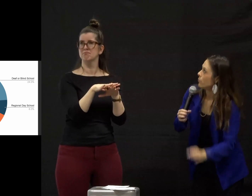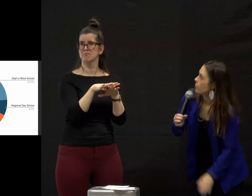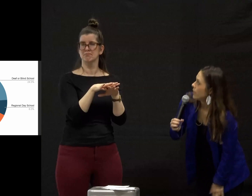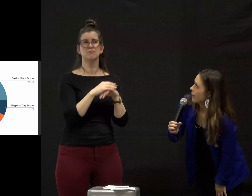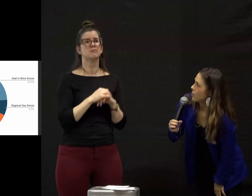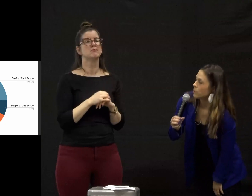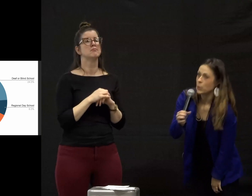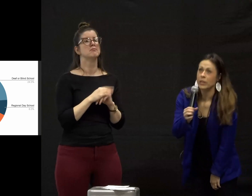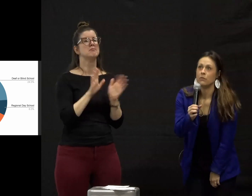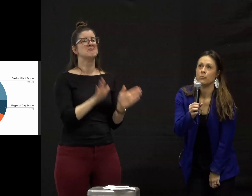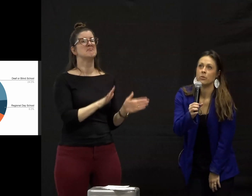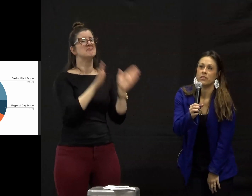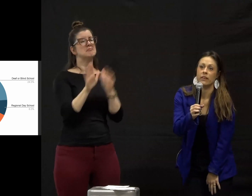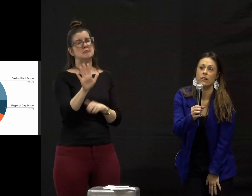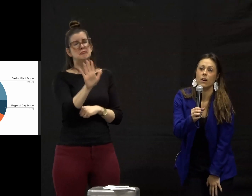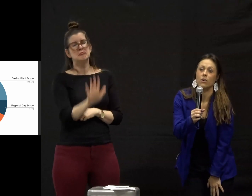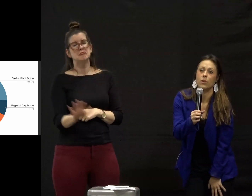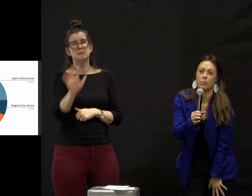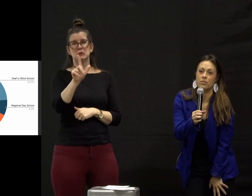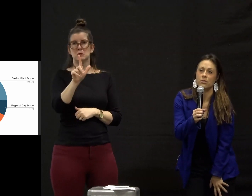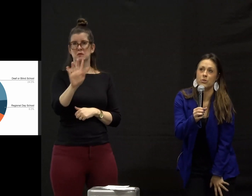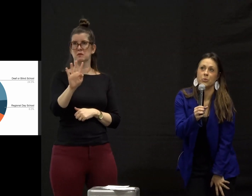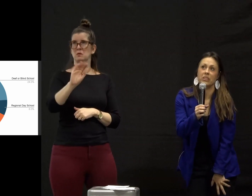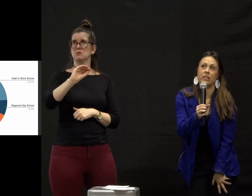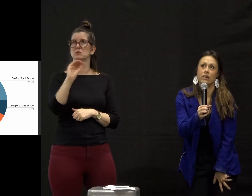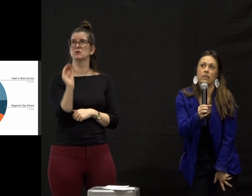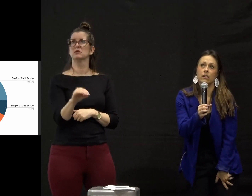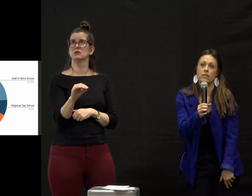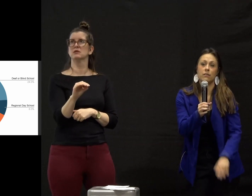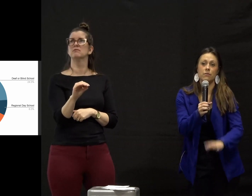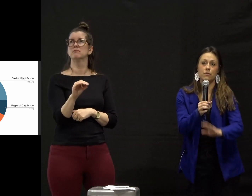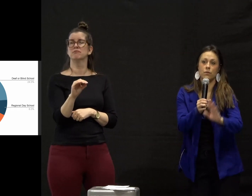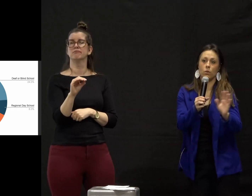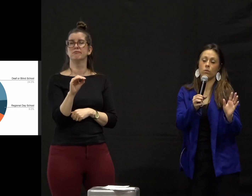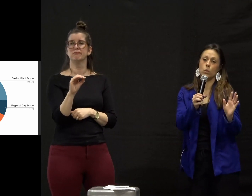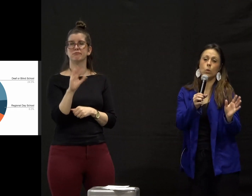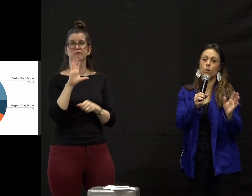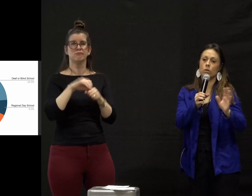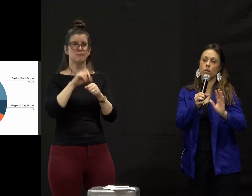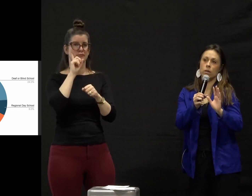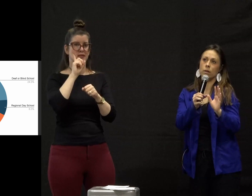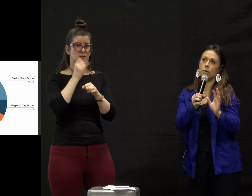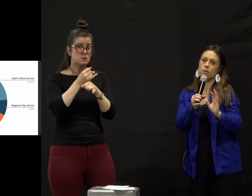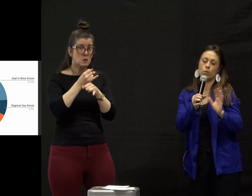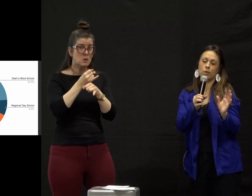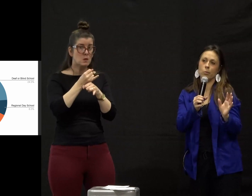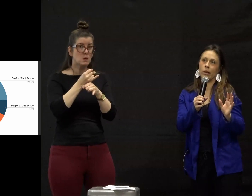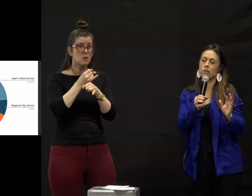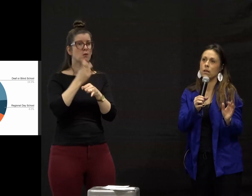We had about 24% of our patients who were in a deaf school or school for the blind.